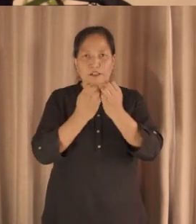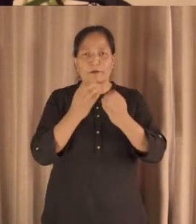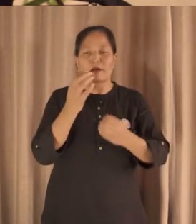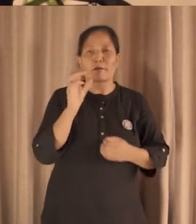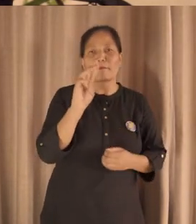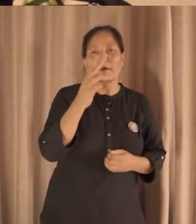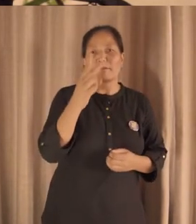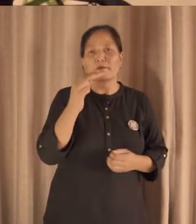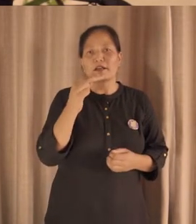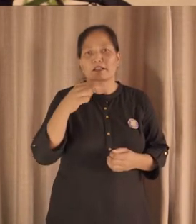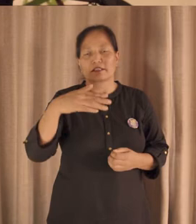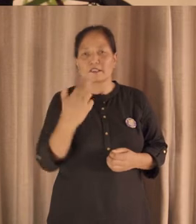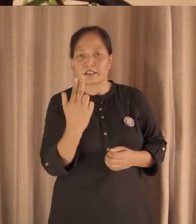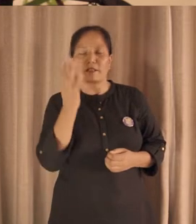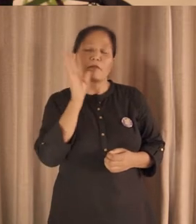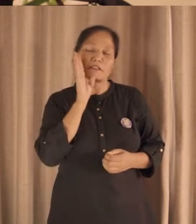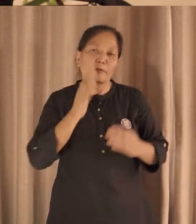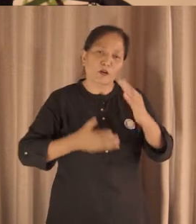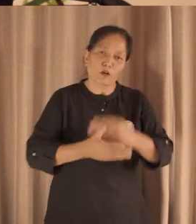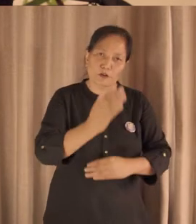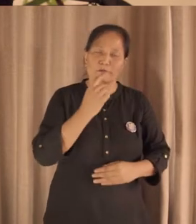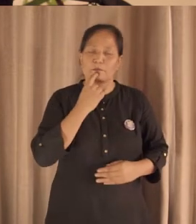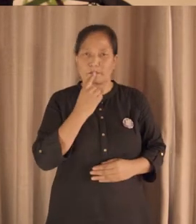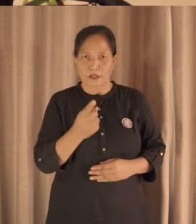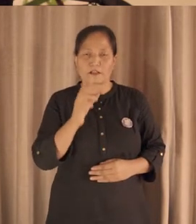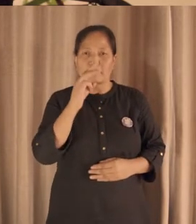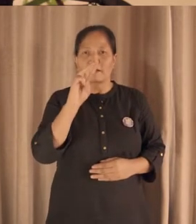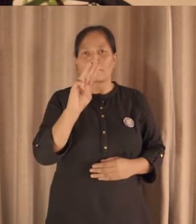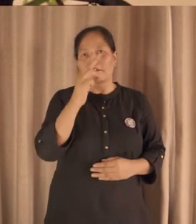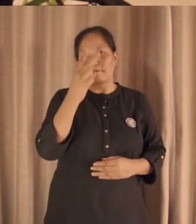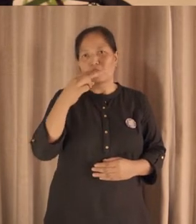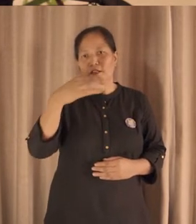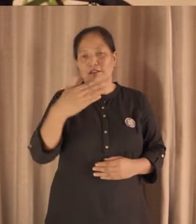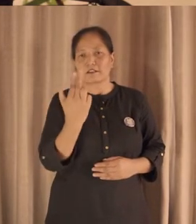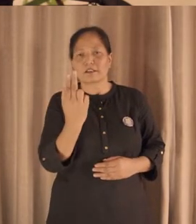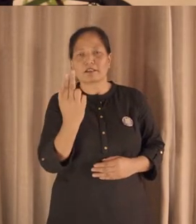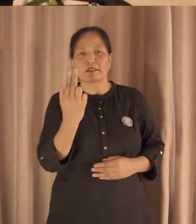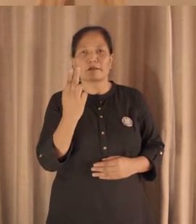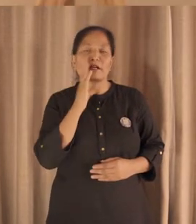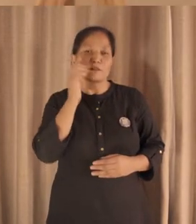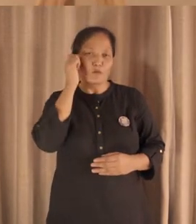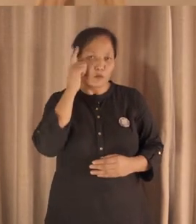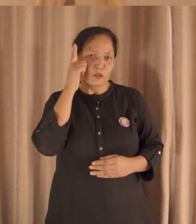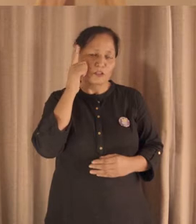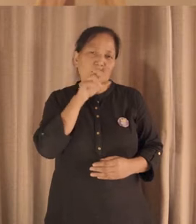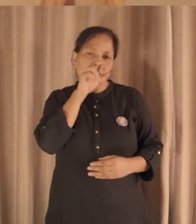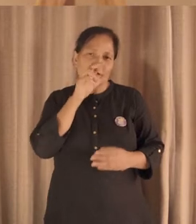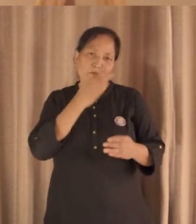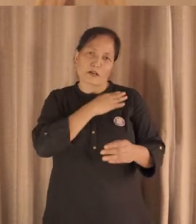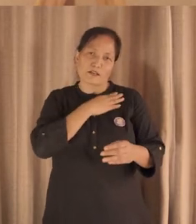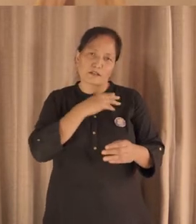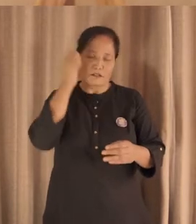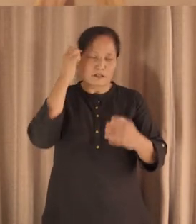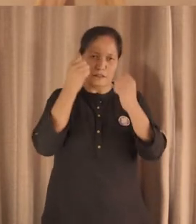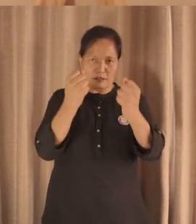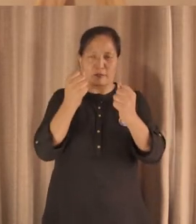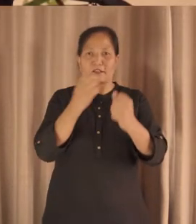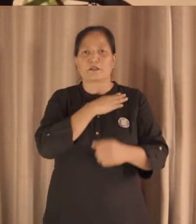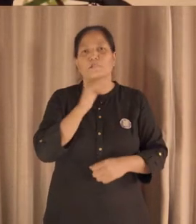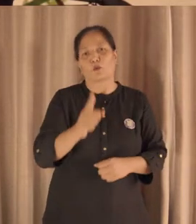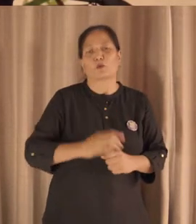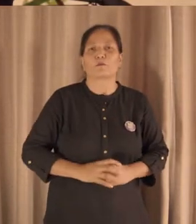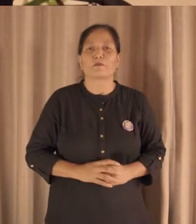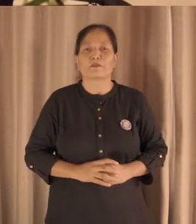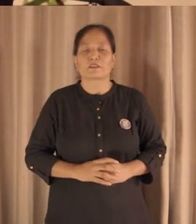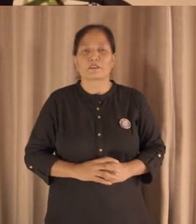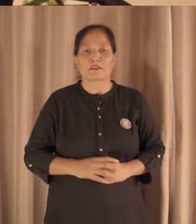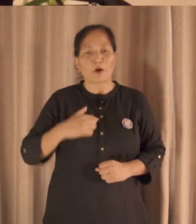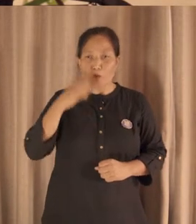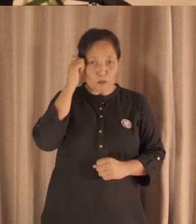B: Yes, I was coming to this very question. Why is it important for us youths to understand